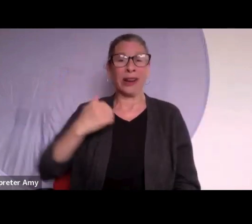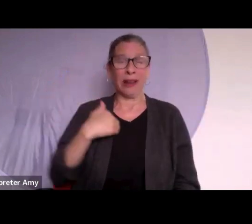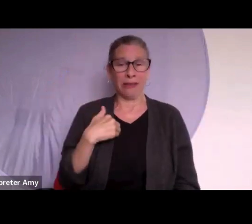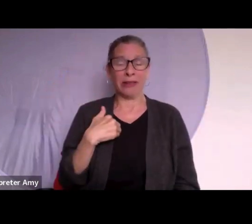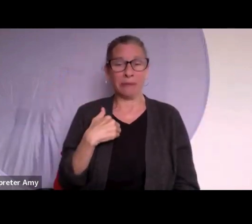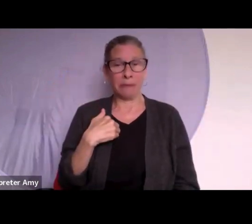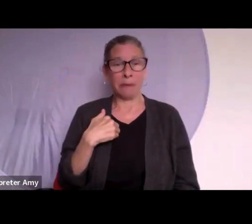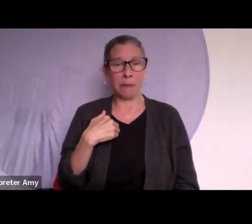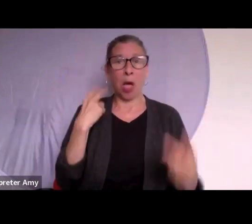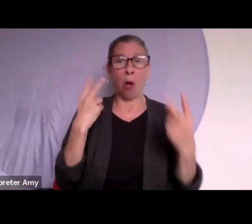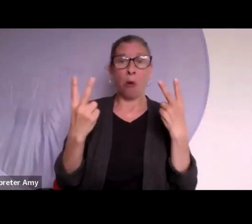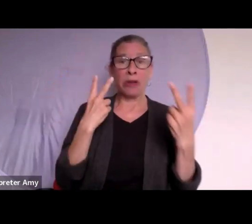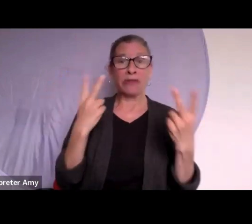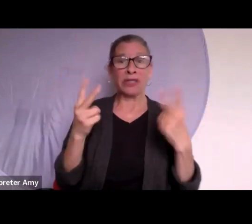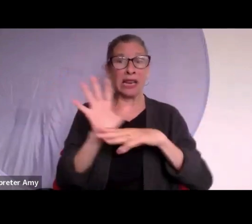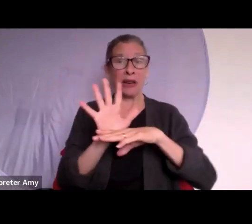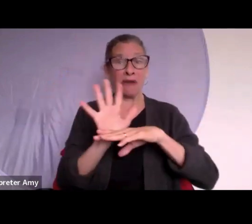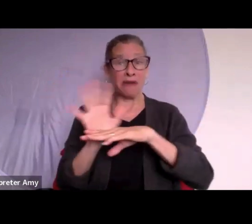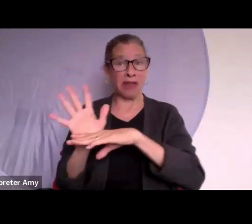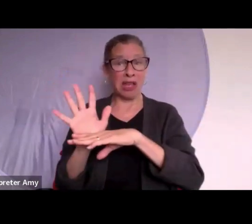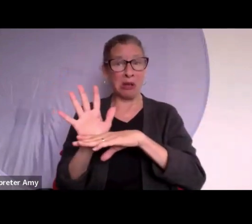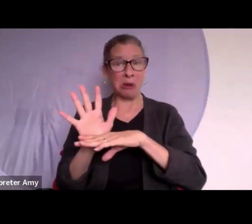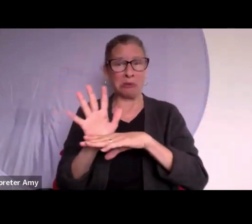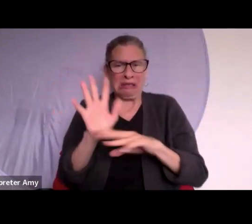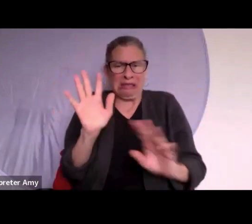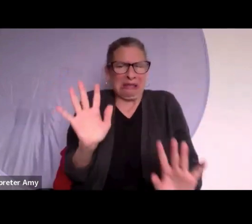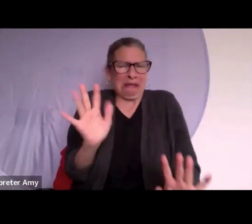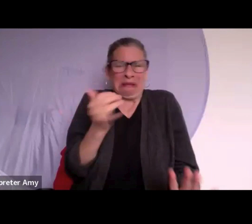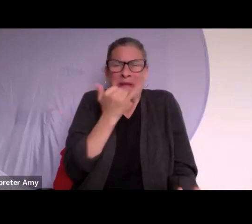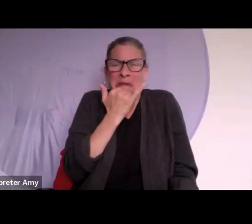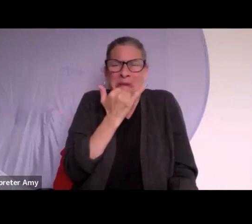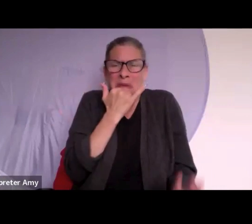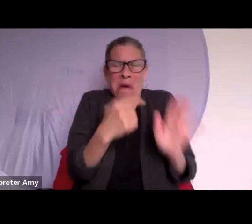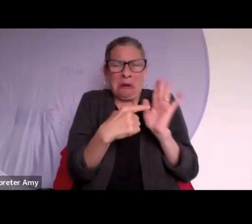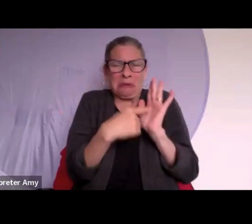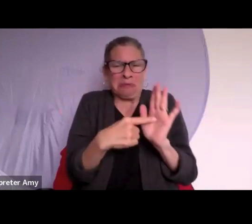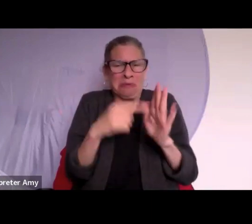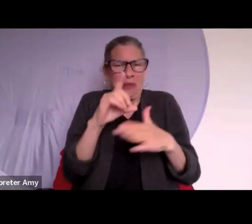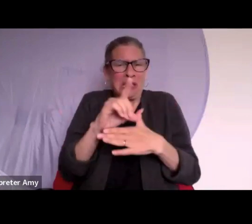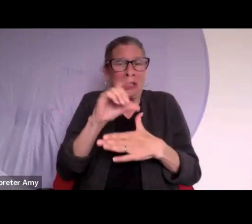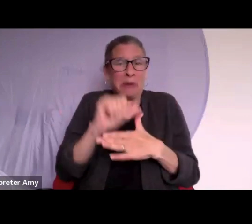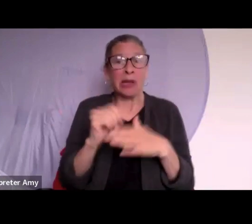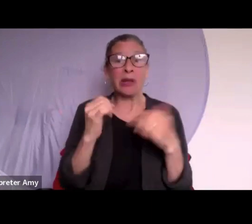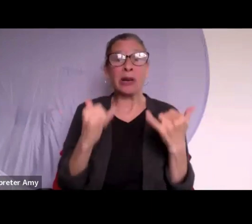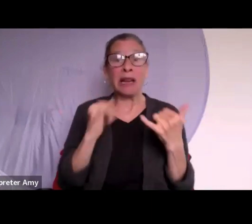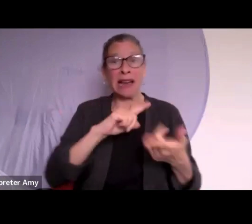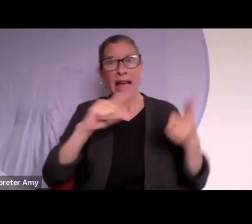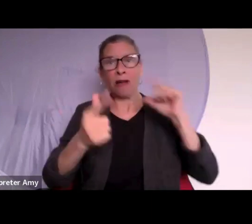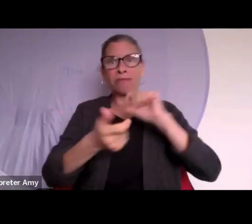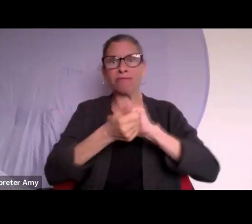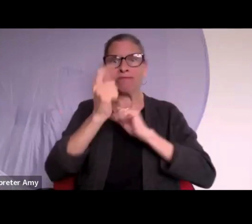seen a lot of films that misrepresented disability. But now in this revolutionary time, as I mentioned CODA before,